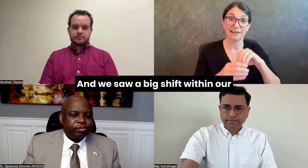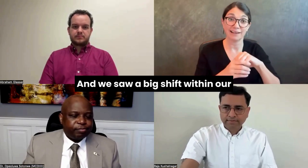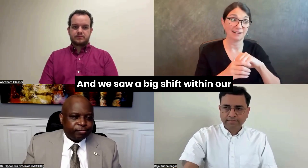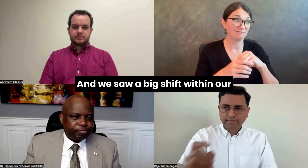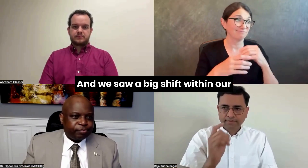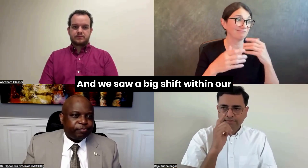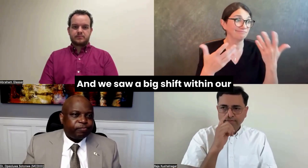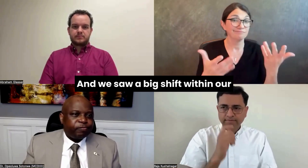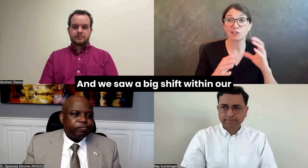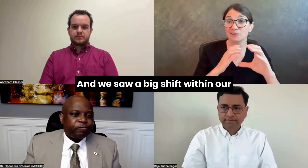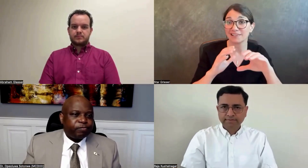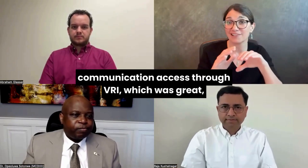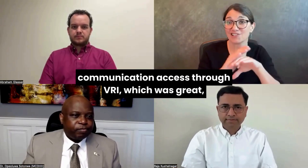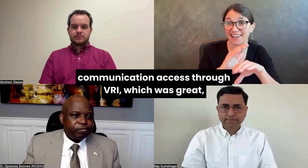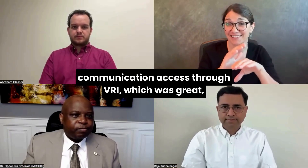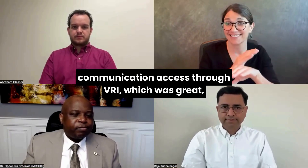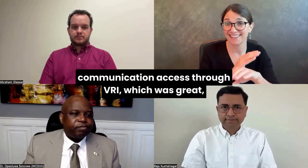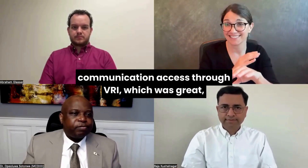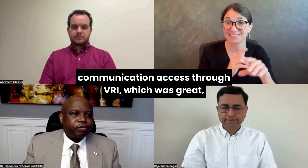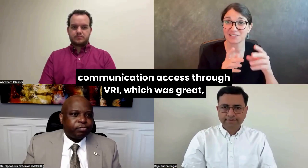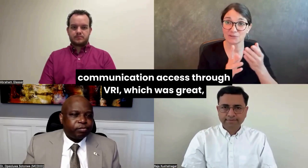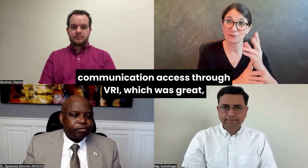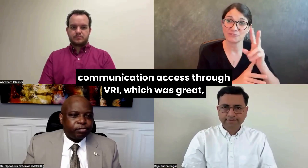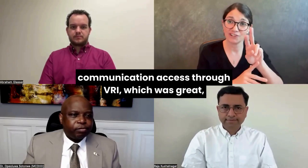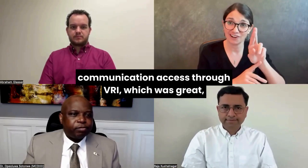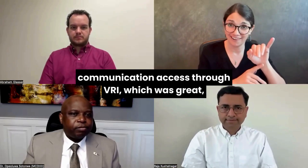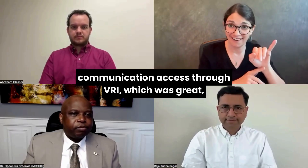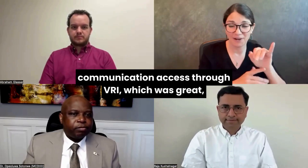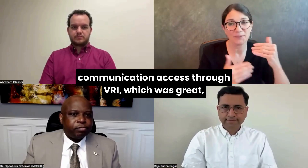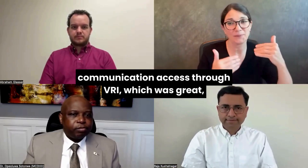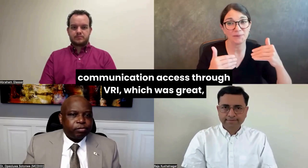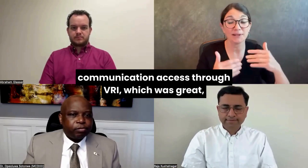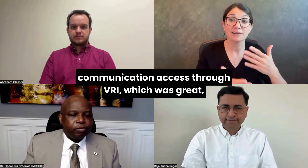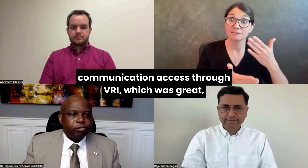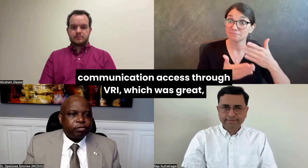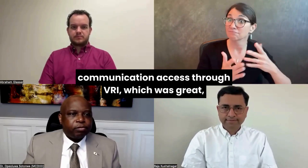communication access through VRI, which was great,